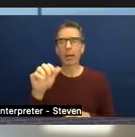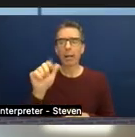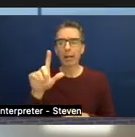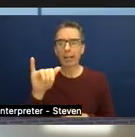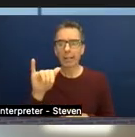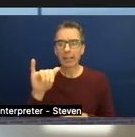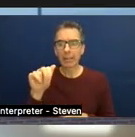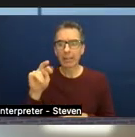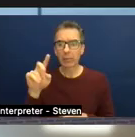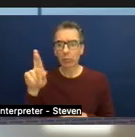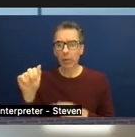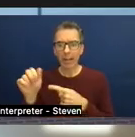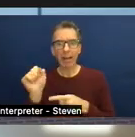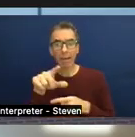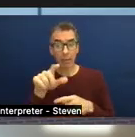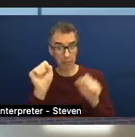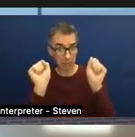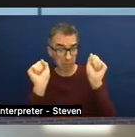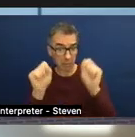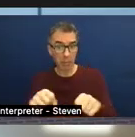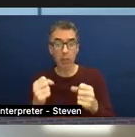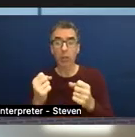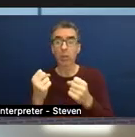"Any possibility of reducing driving speed limits